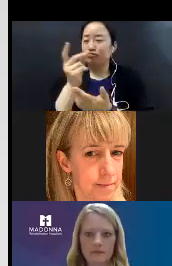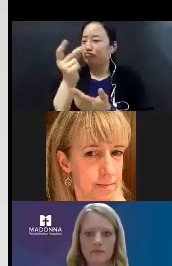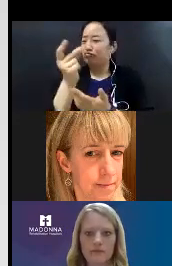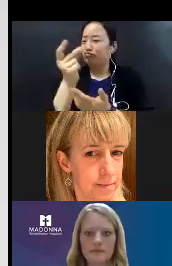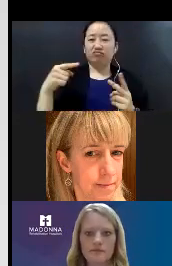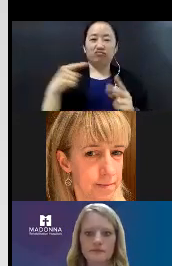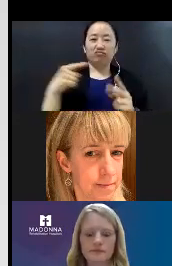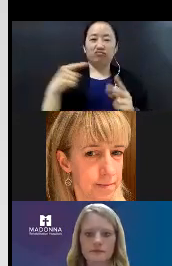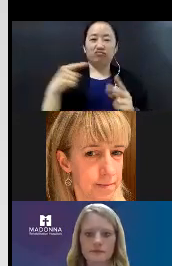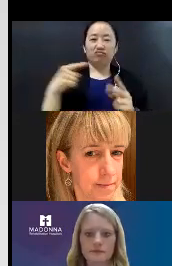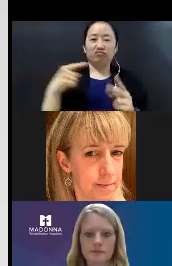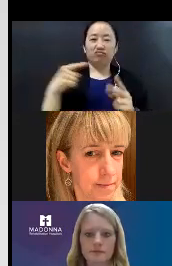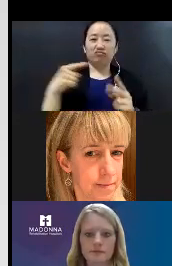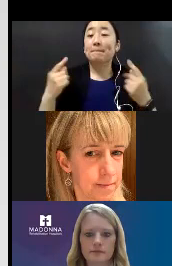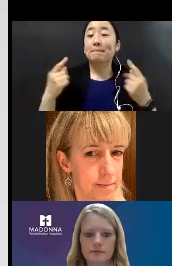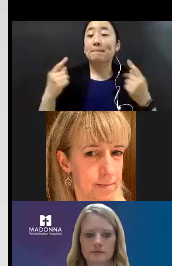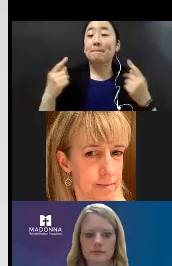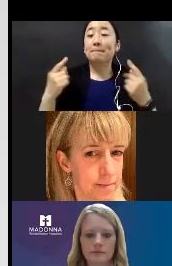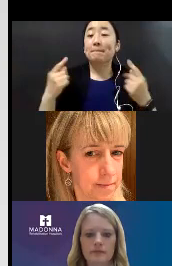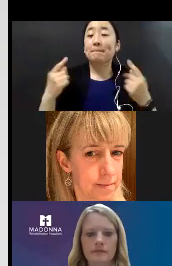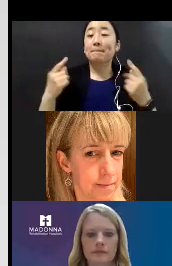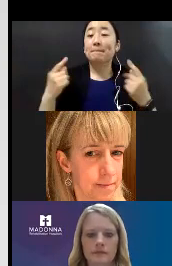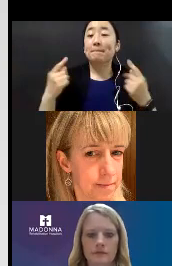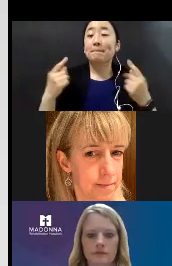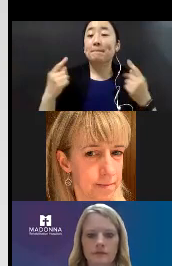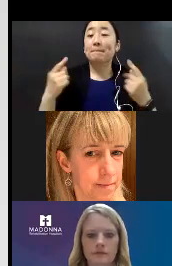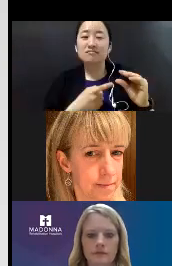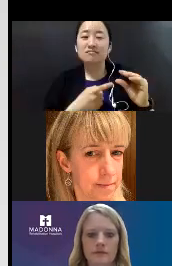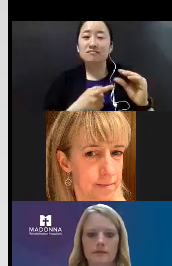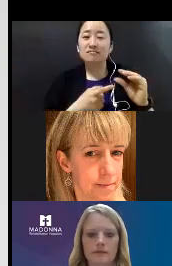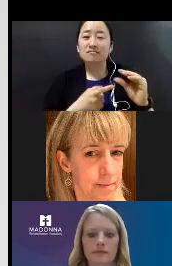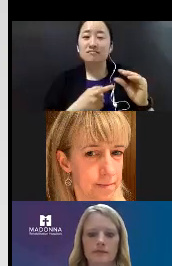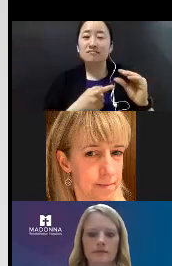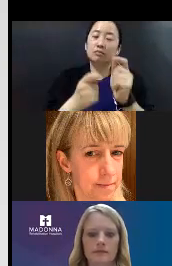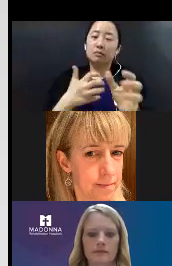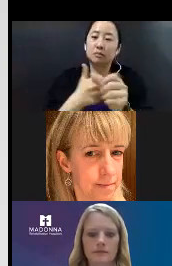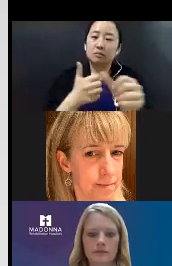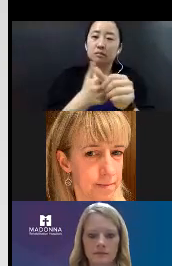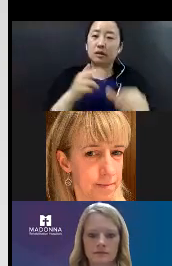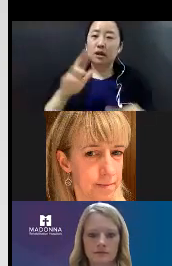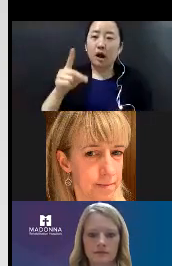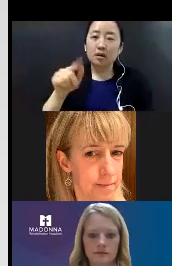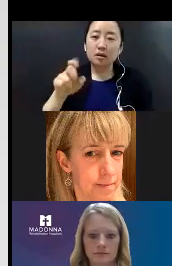WE HAD THIS PACKET THAT WE UPDATED OVER AND OVER AGAIN TO TRY TO MAKE IT AS SIMPLE, STRAIGHTFORWARD